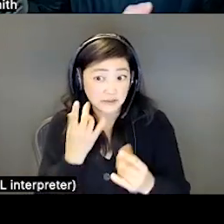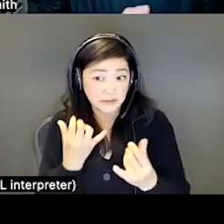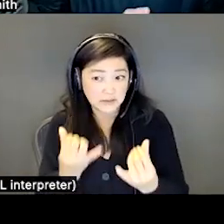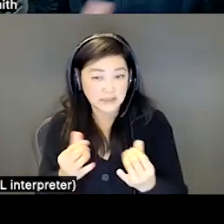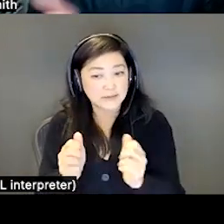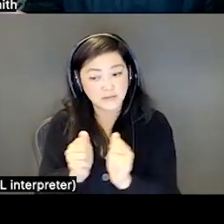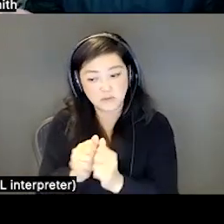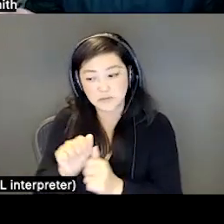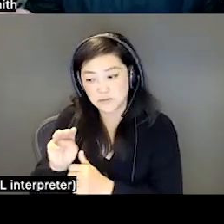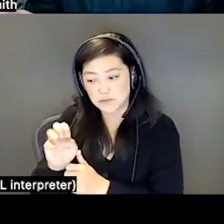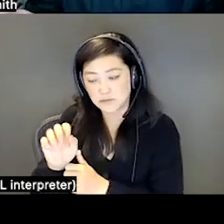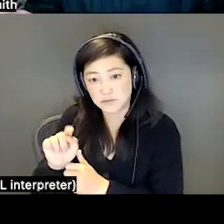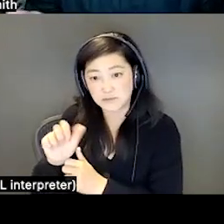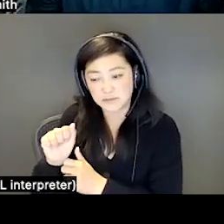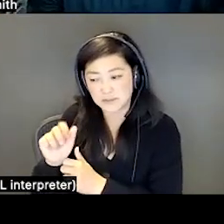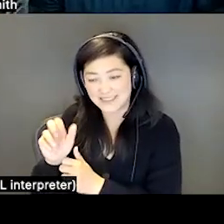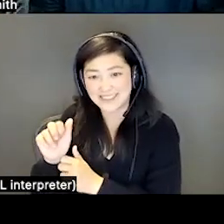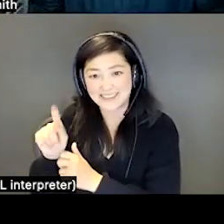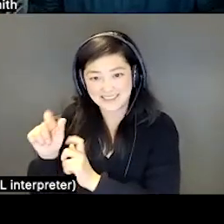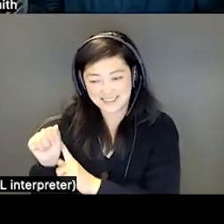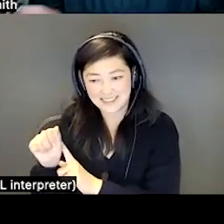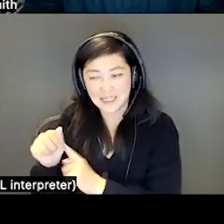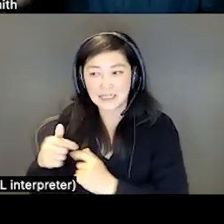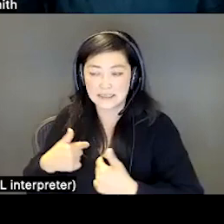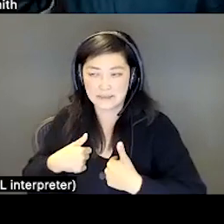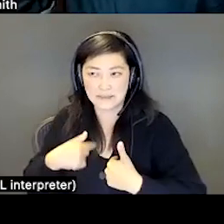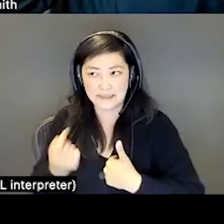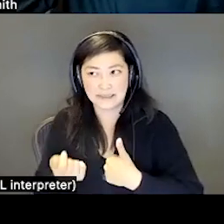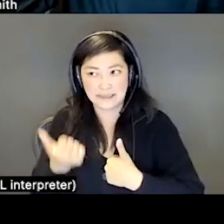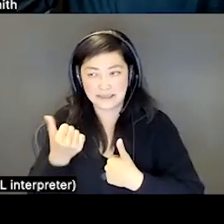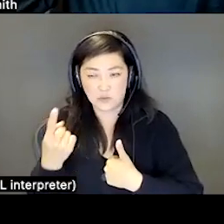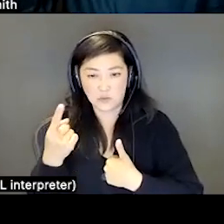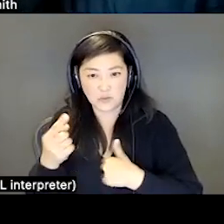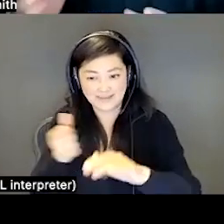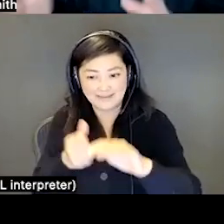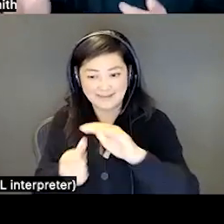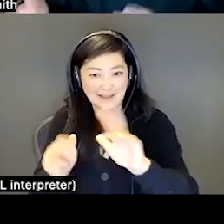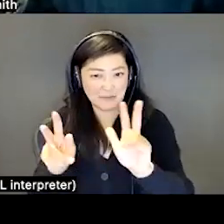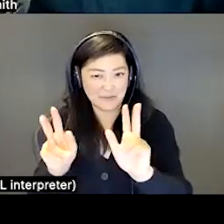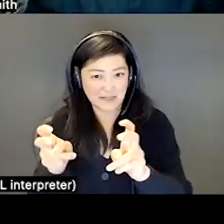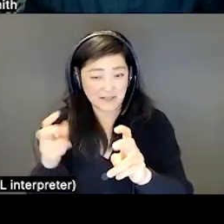Today I had to delete a subtitle on a title which had been put in to say, you know,